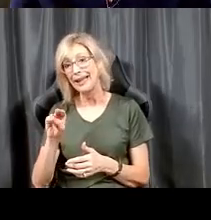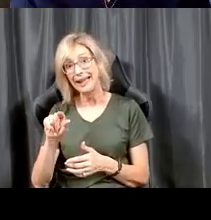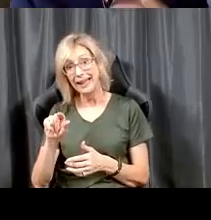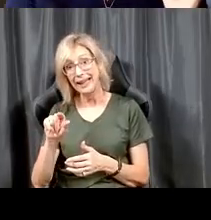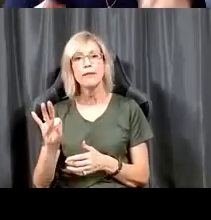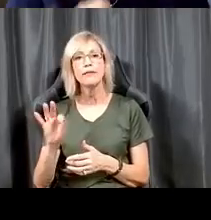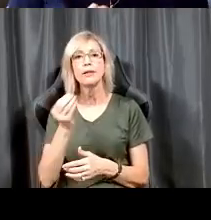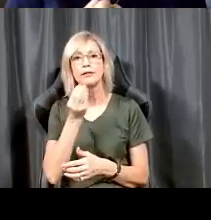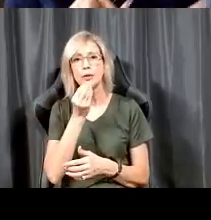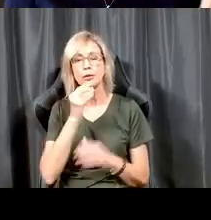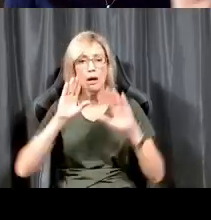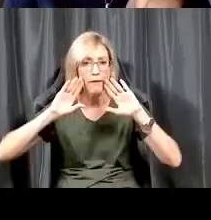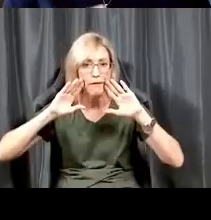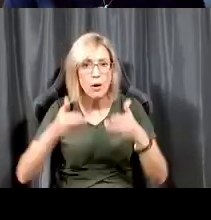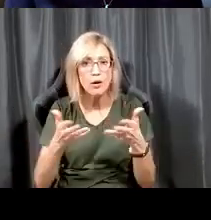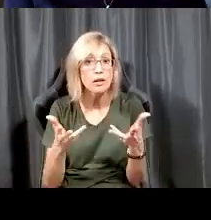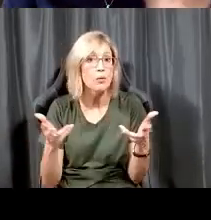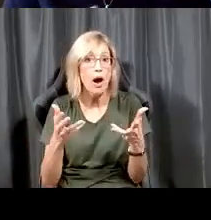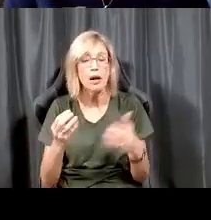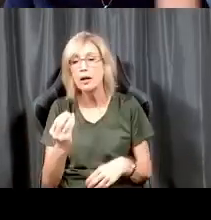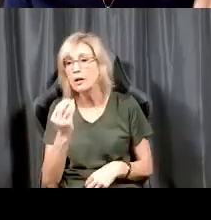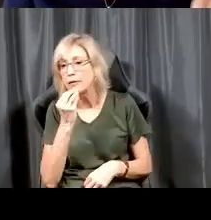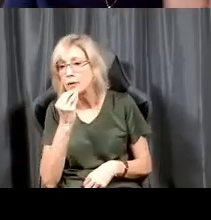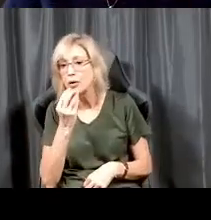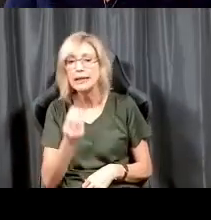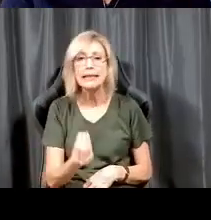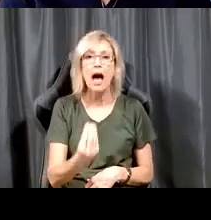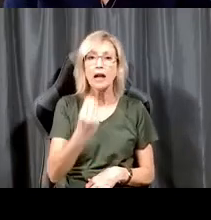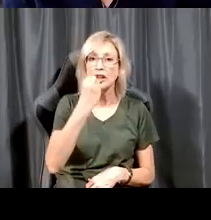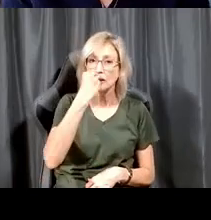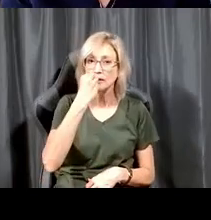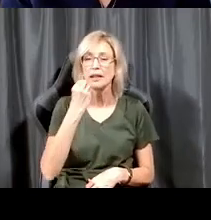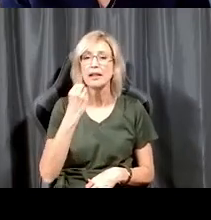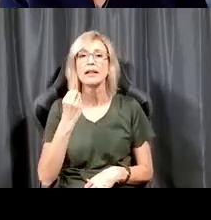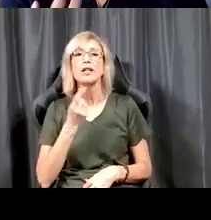on foods, eating, swallowing, and picky eating. WEEN)